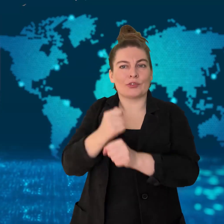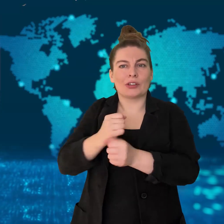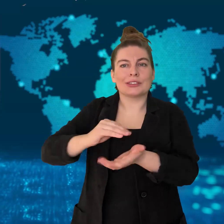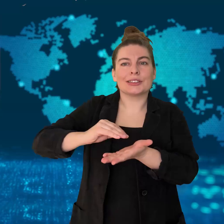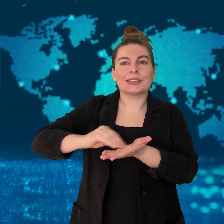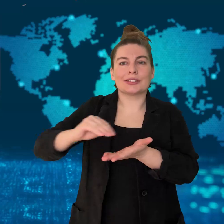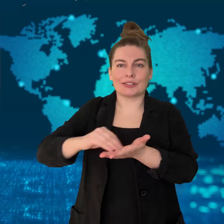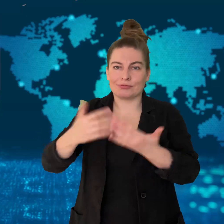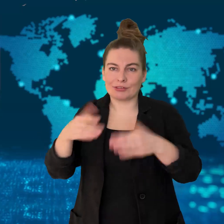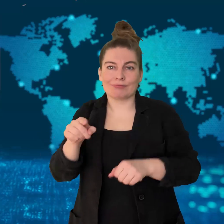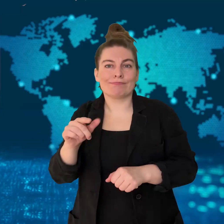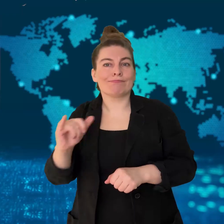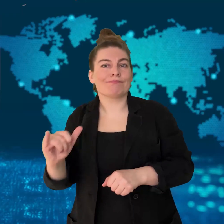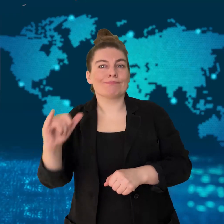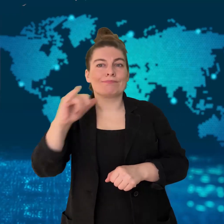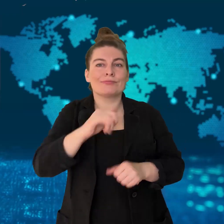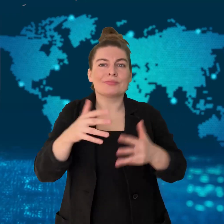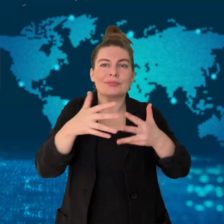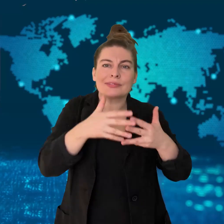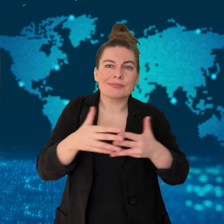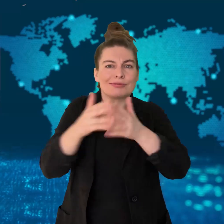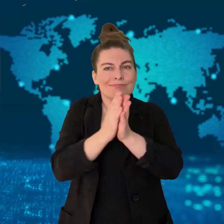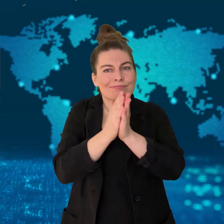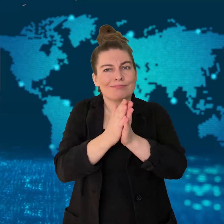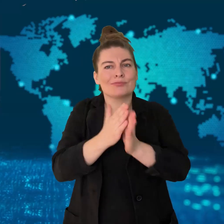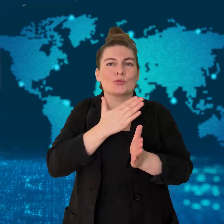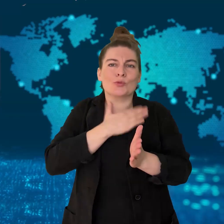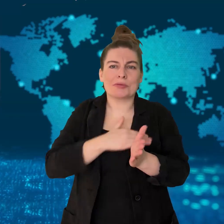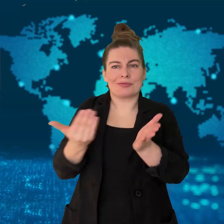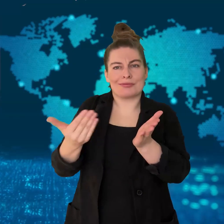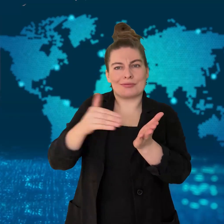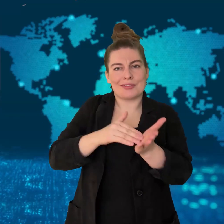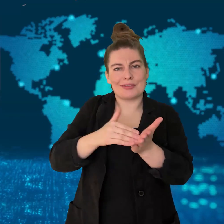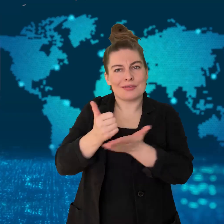in the coming week.